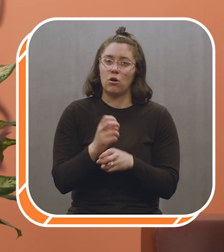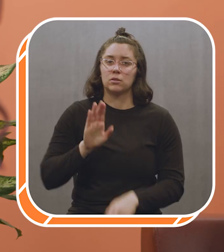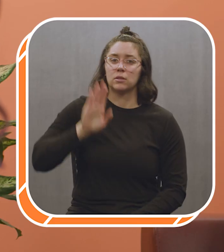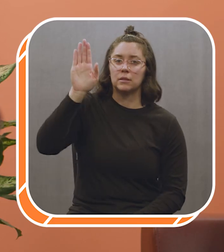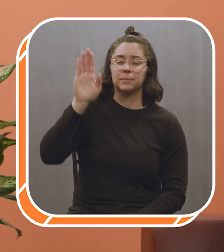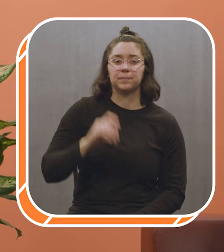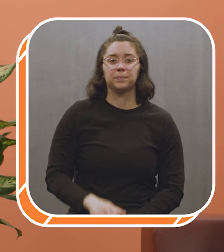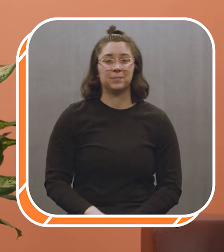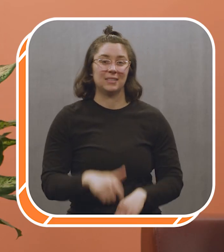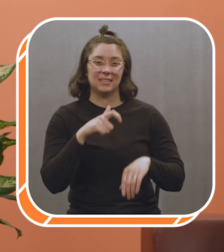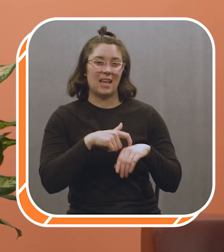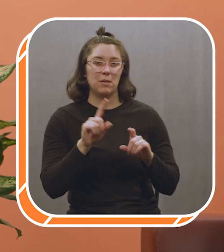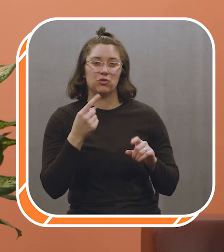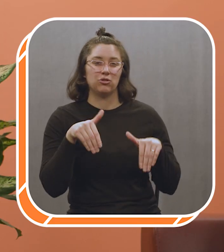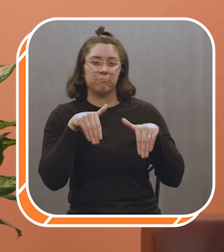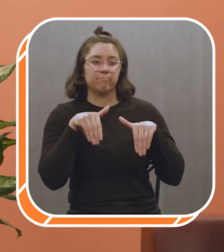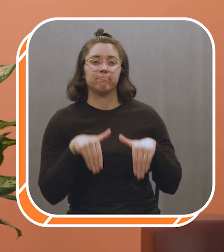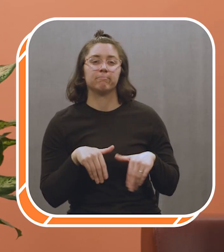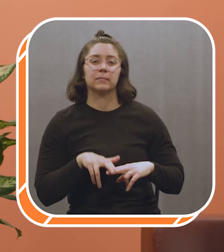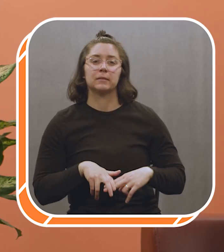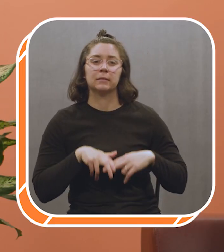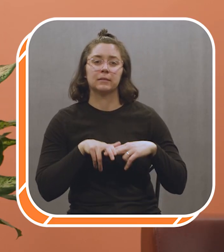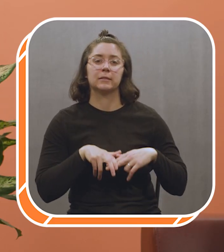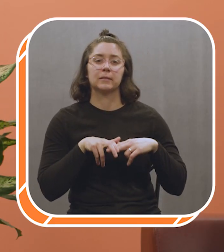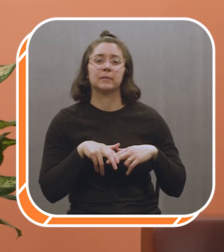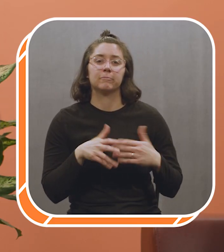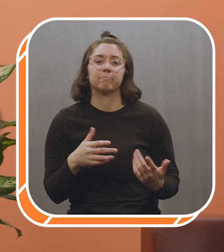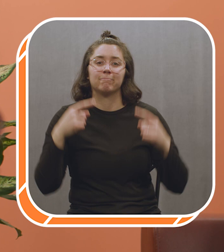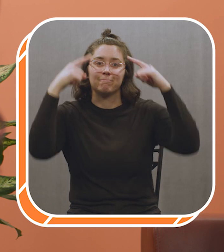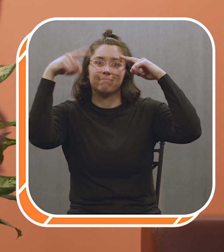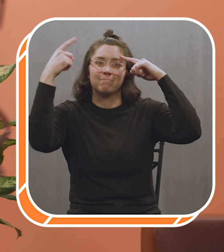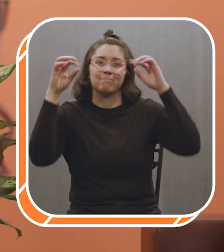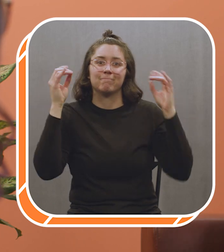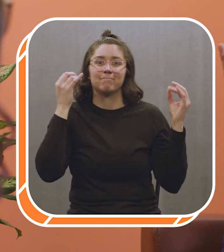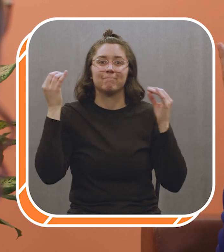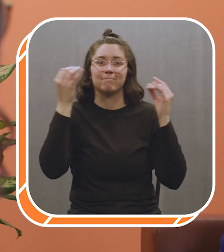So there were times where you just sat there and then, you know, your mind is wandering.